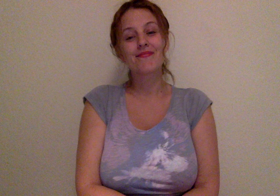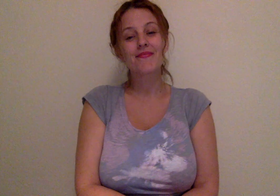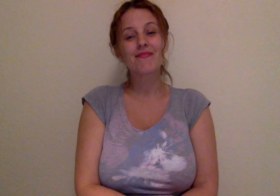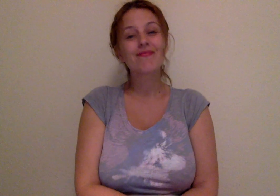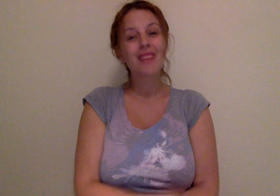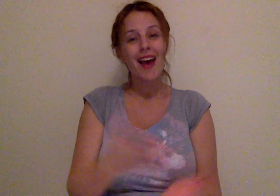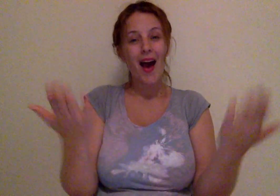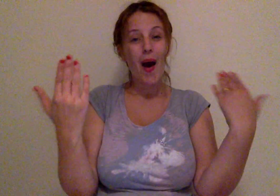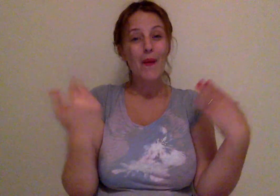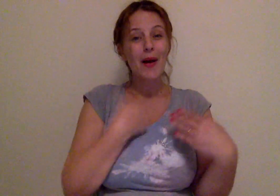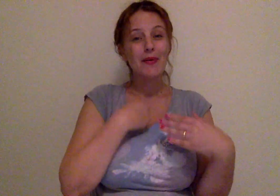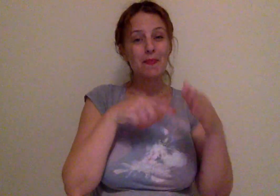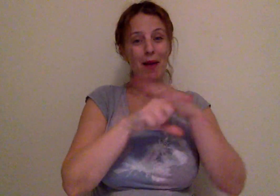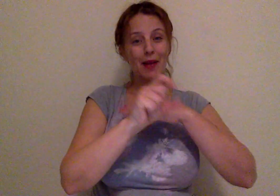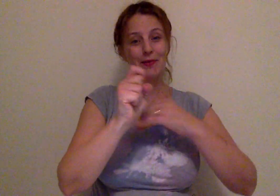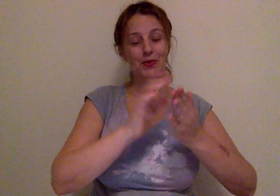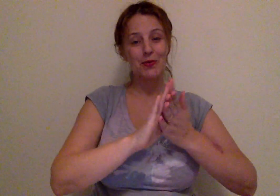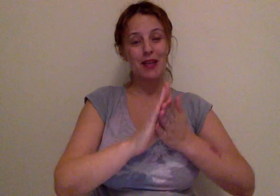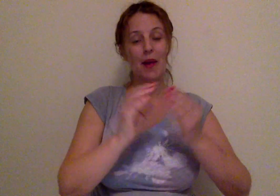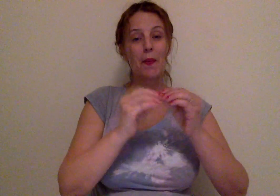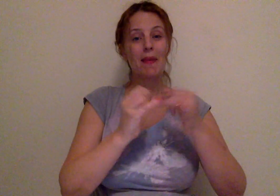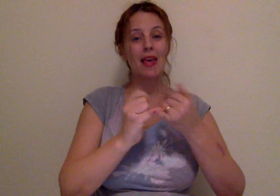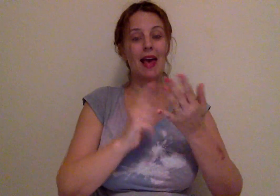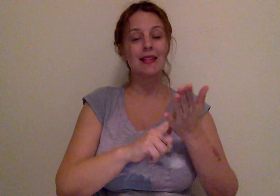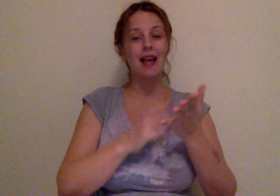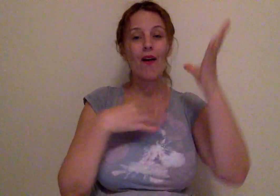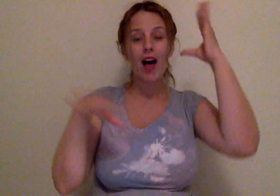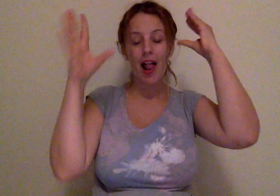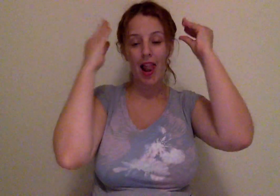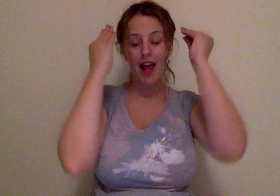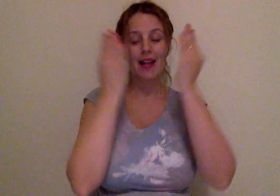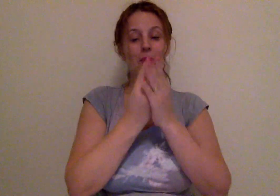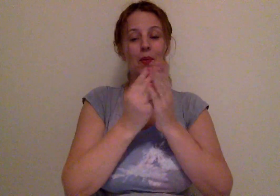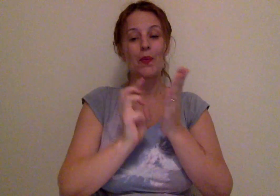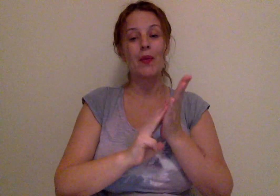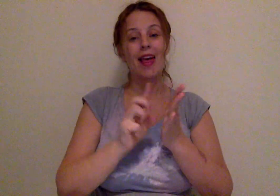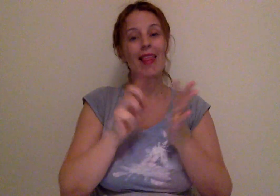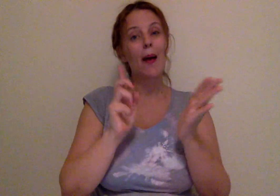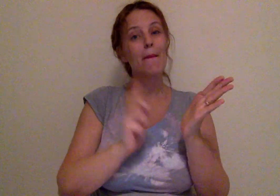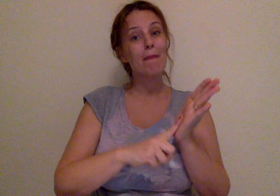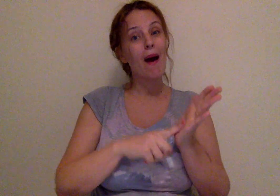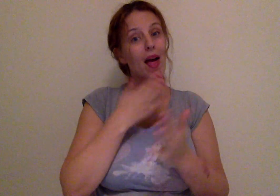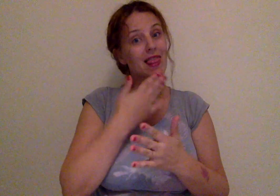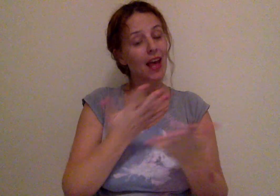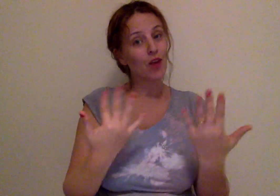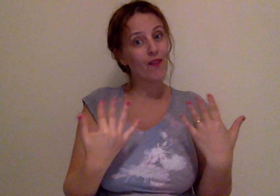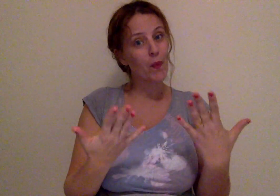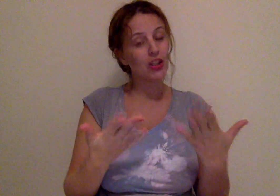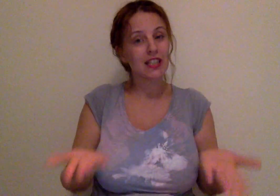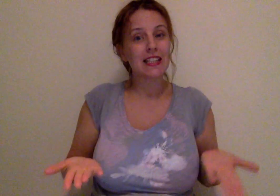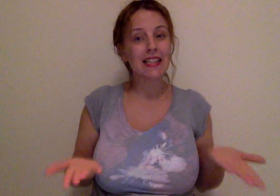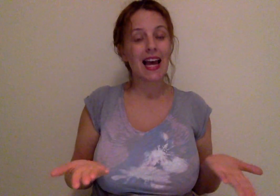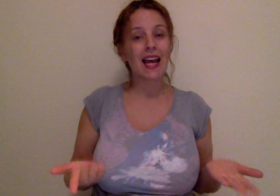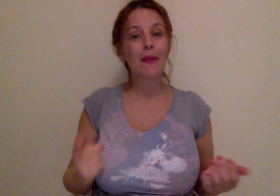Welcome to my channel, BSL learning with Mel. Thank you for watching today.